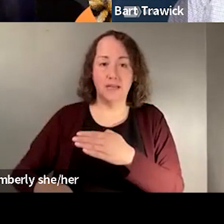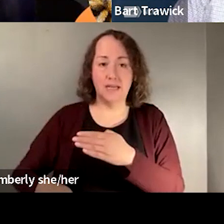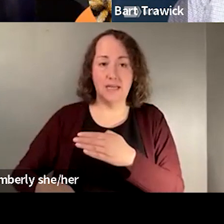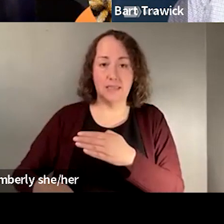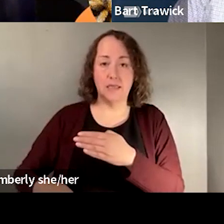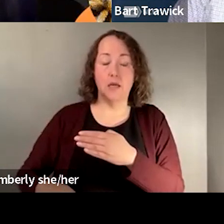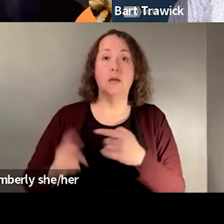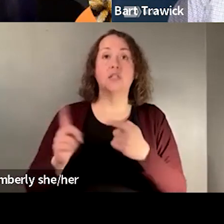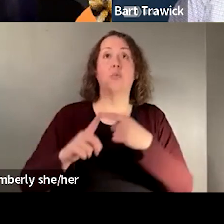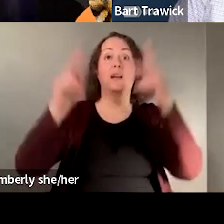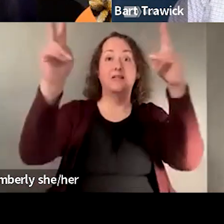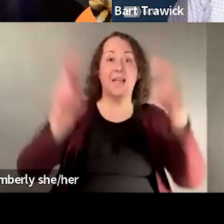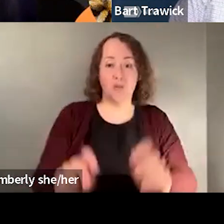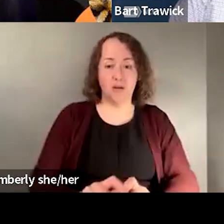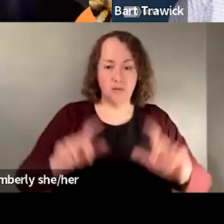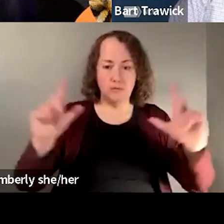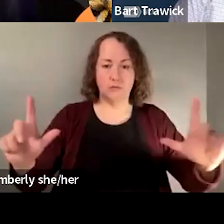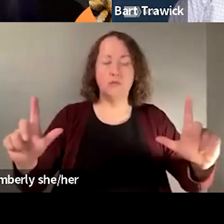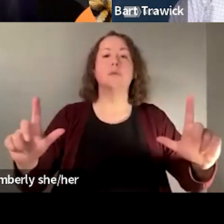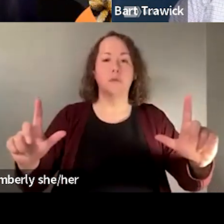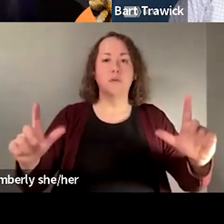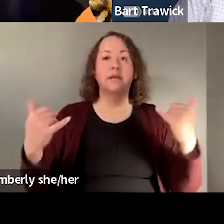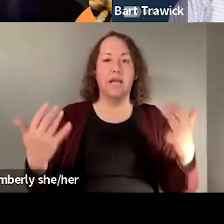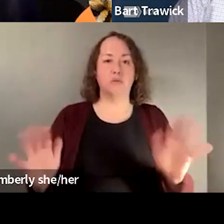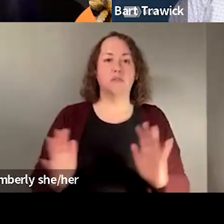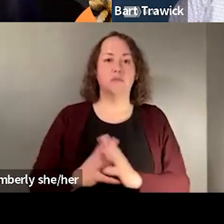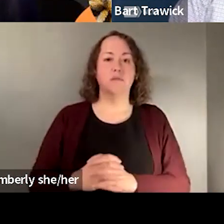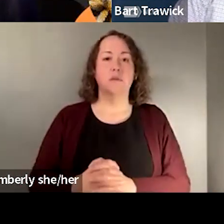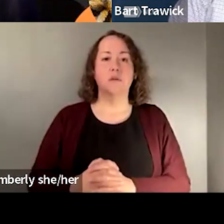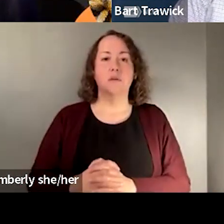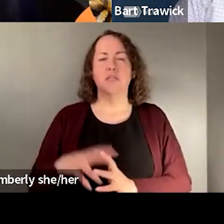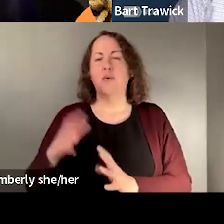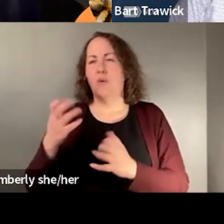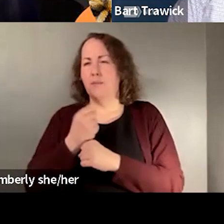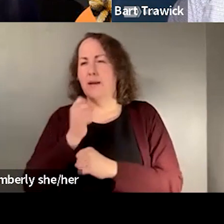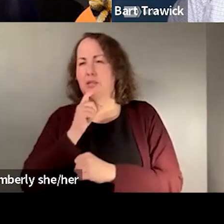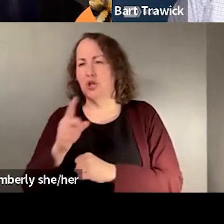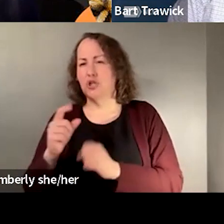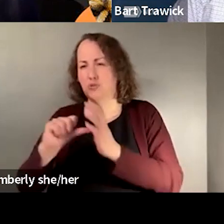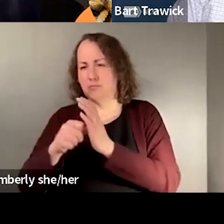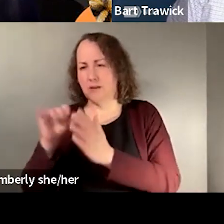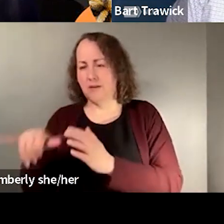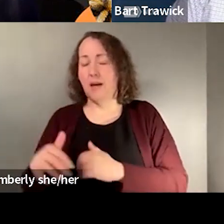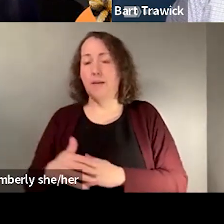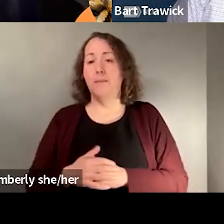So I just wanted to make sure we covered that. And I -- I think maybe a question where I can bring you, Stephanie, and --